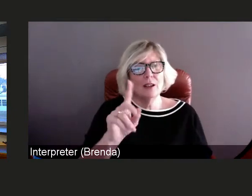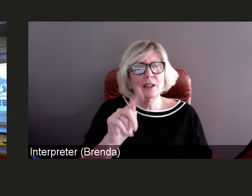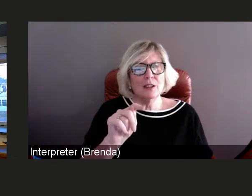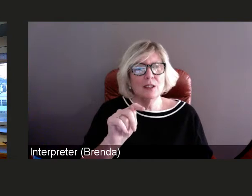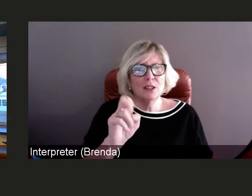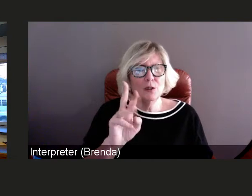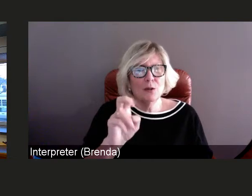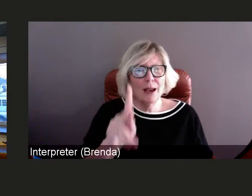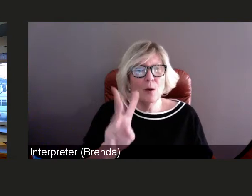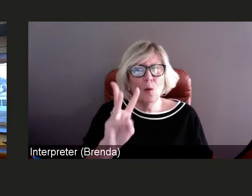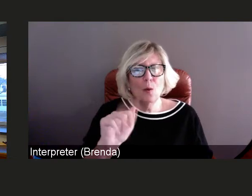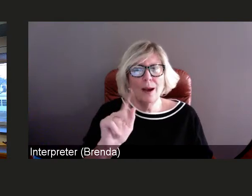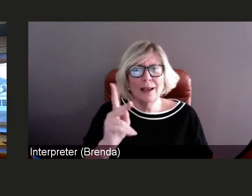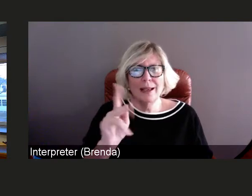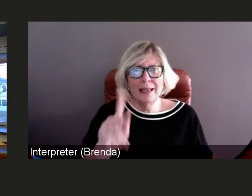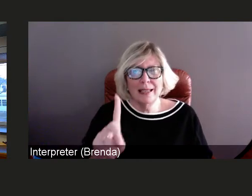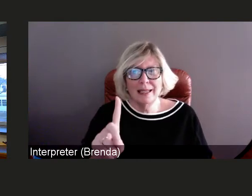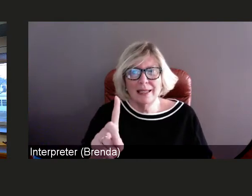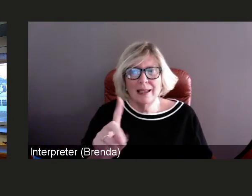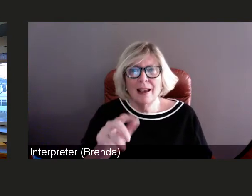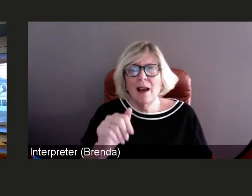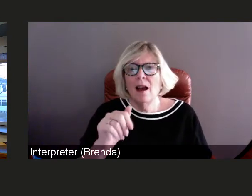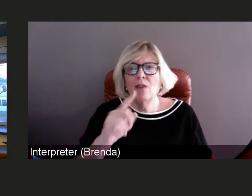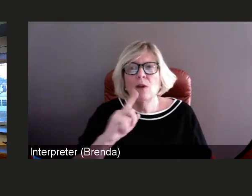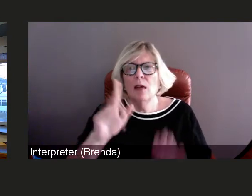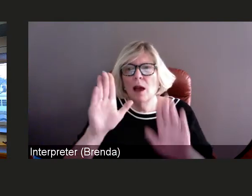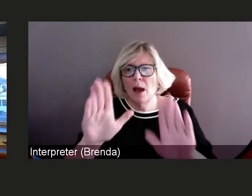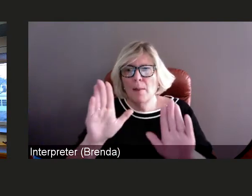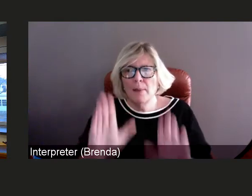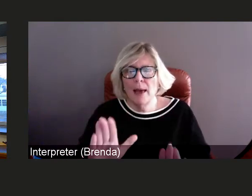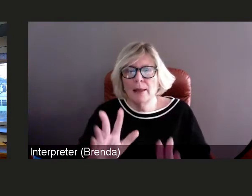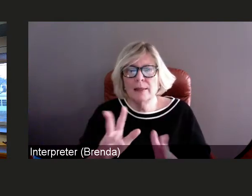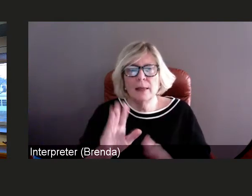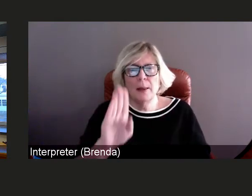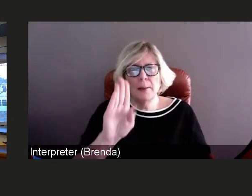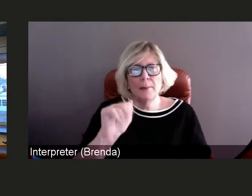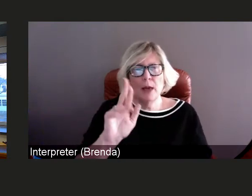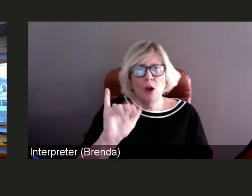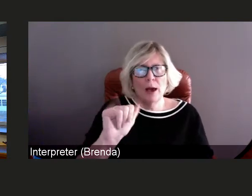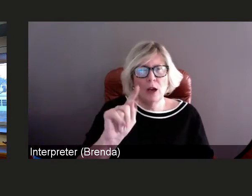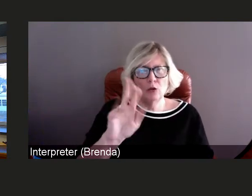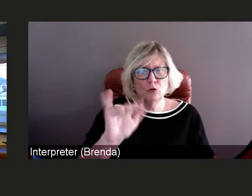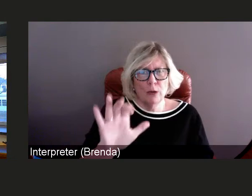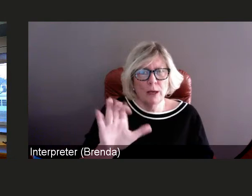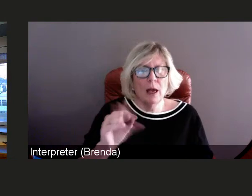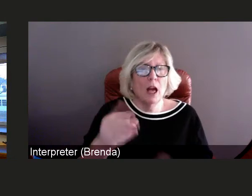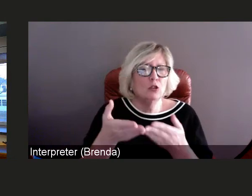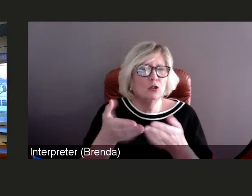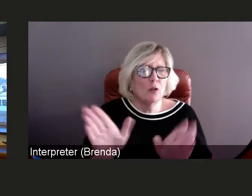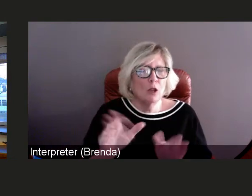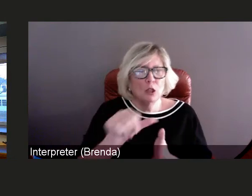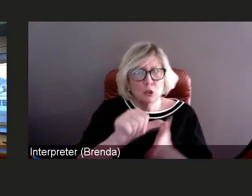a amazing, Bariatric and General Surgeon will also be joining us.